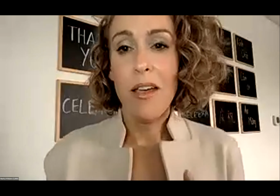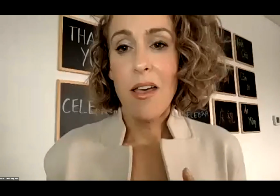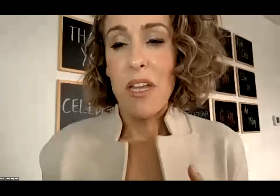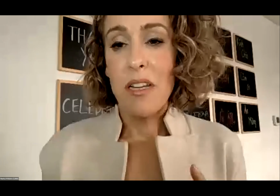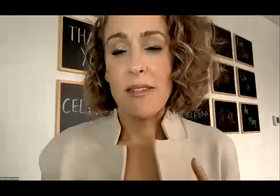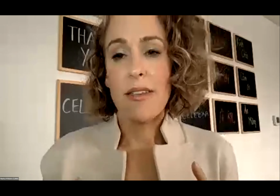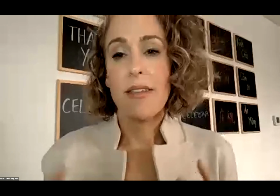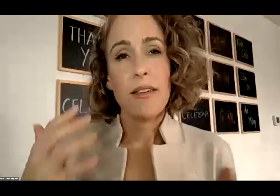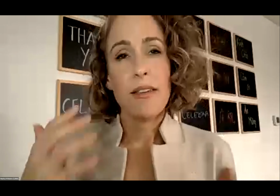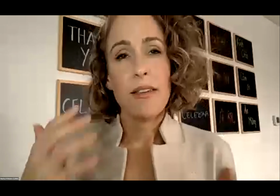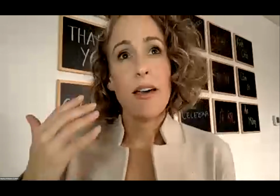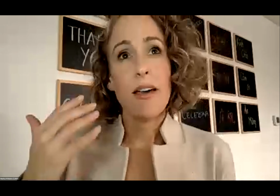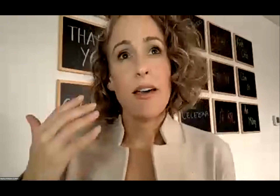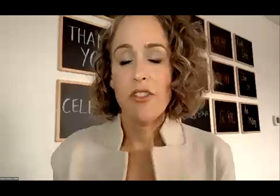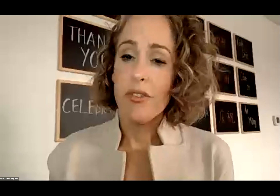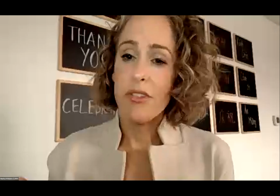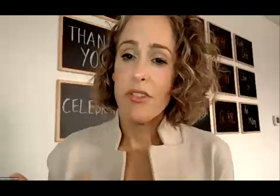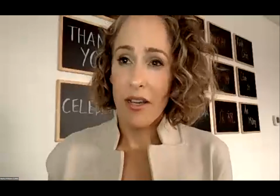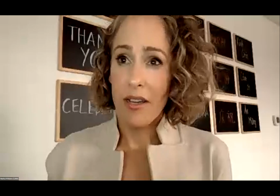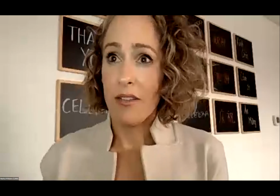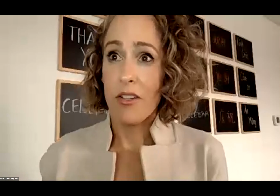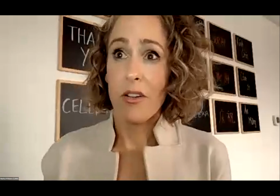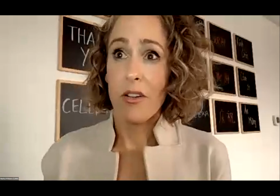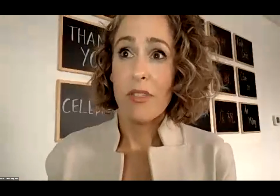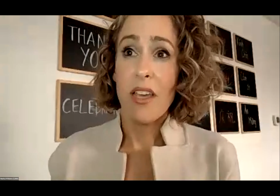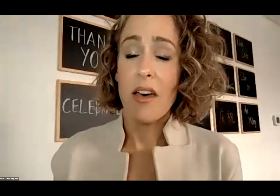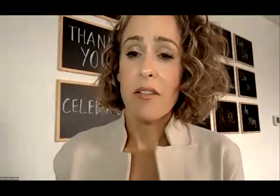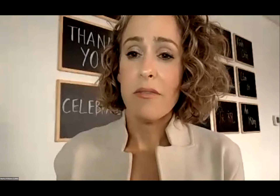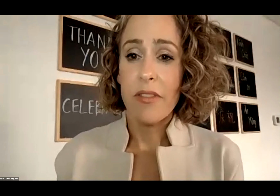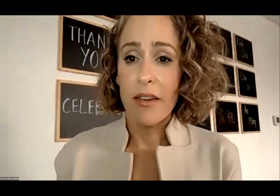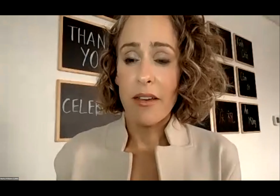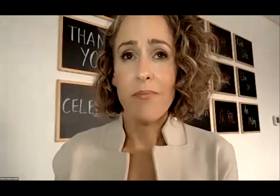but it's enough to get you started in terms of the